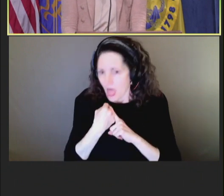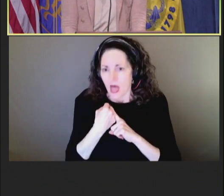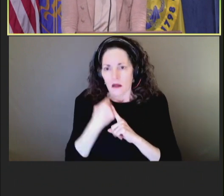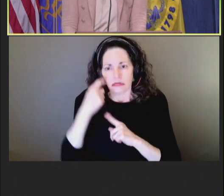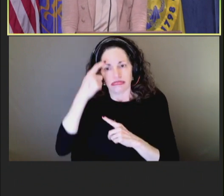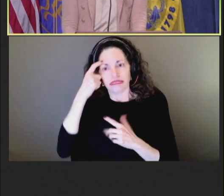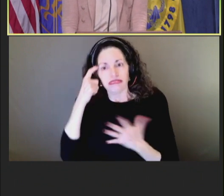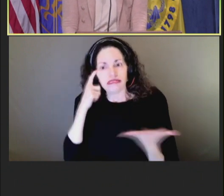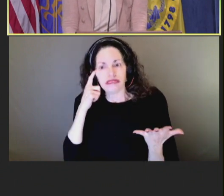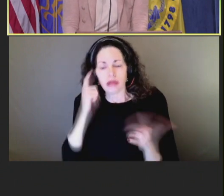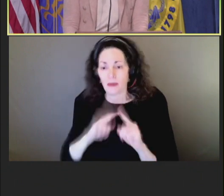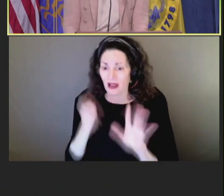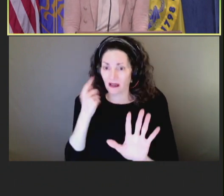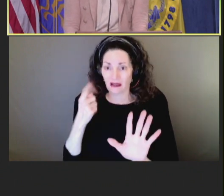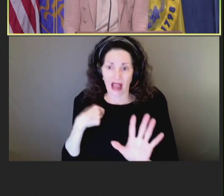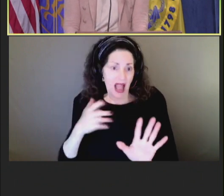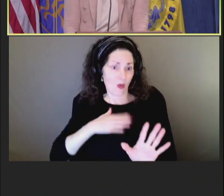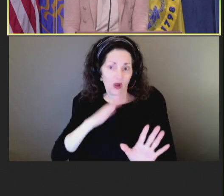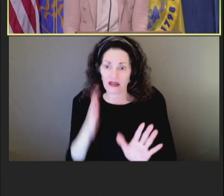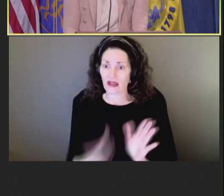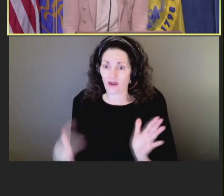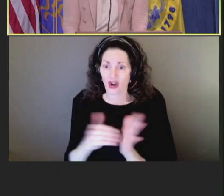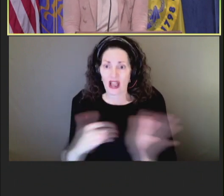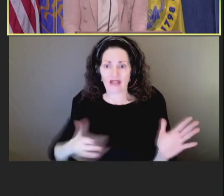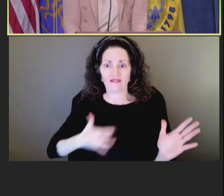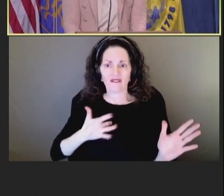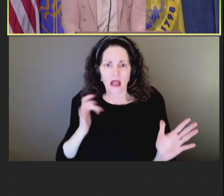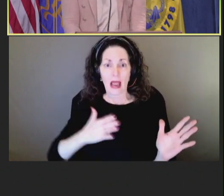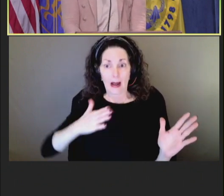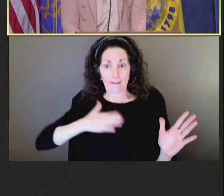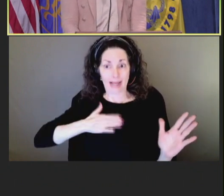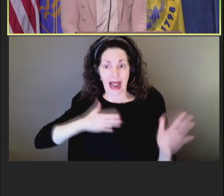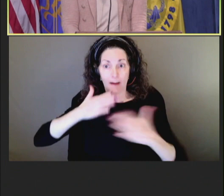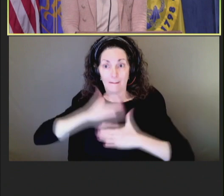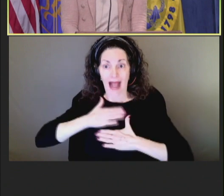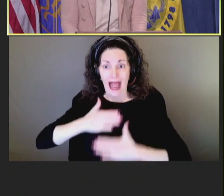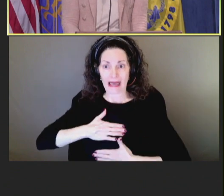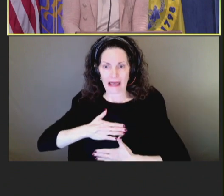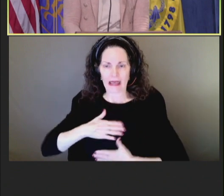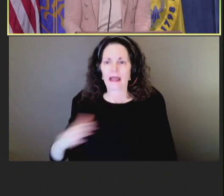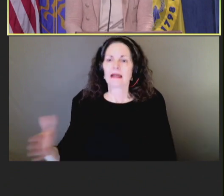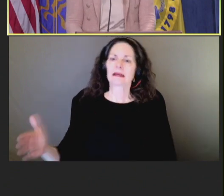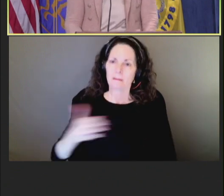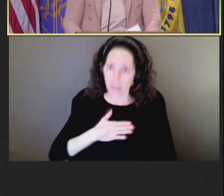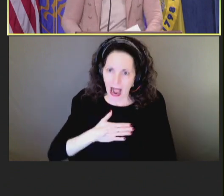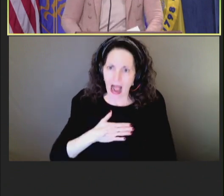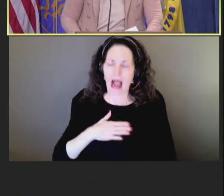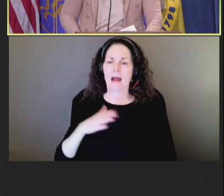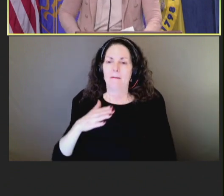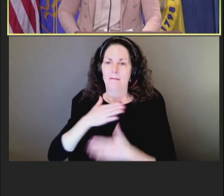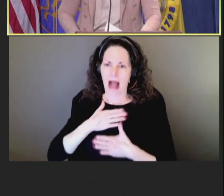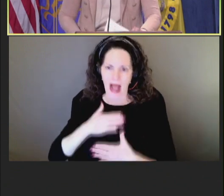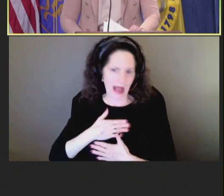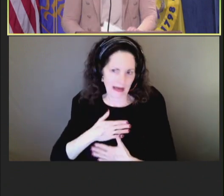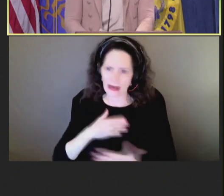feel like my body is my own. I'm constantly aware of what it went through. And I'm not